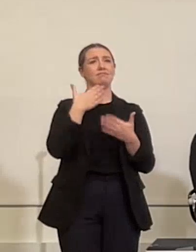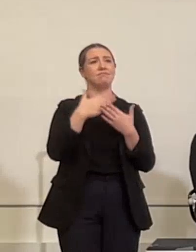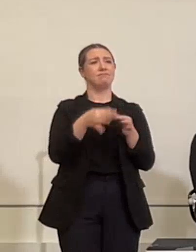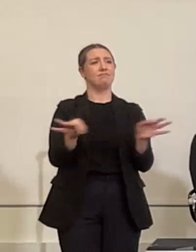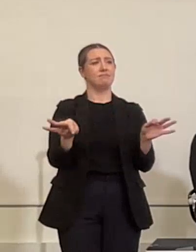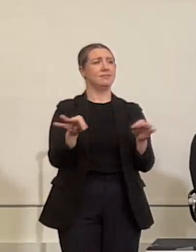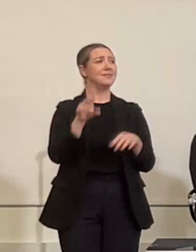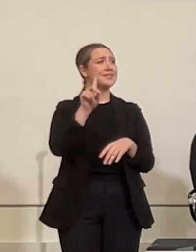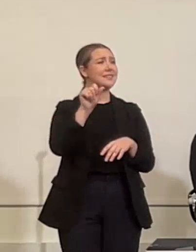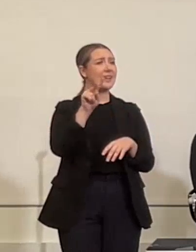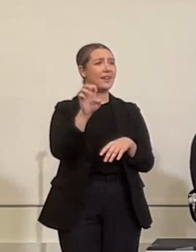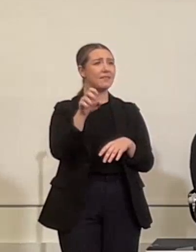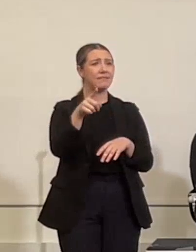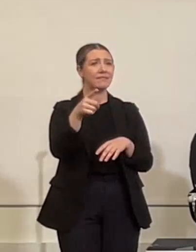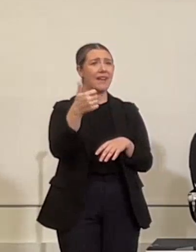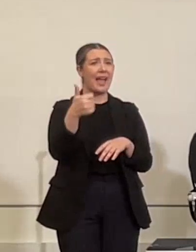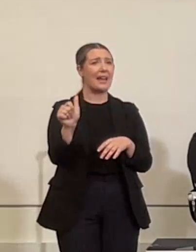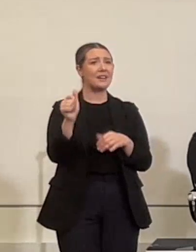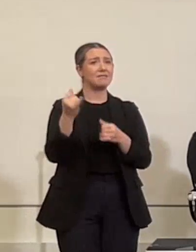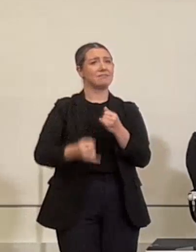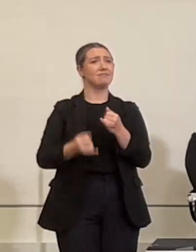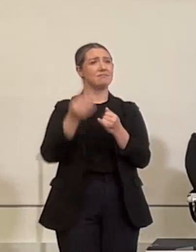Dave, did you have any parting thoughts before we wrap this up?